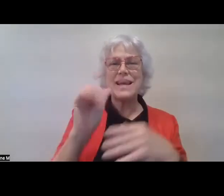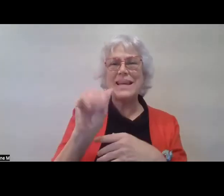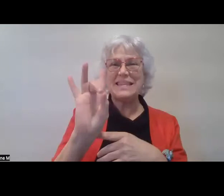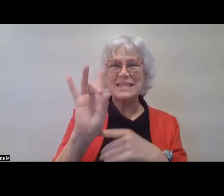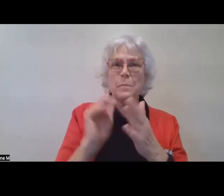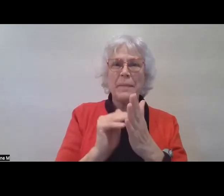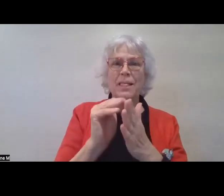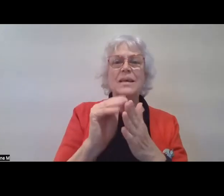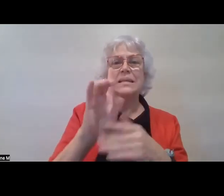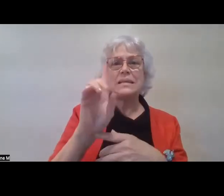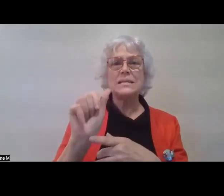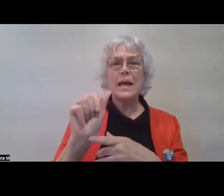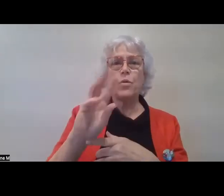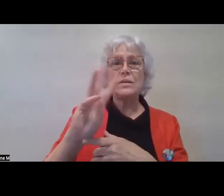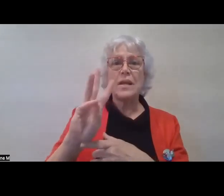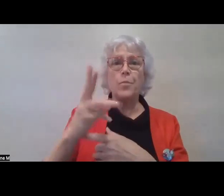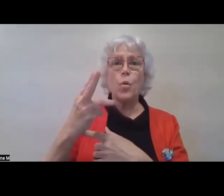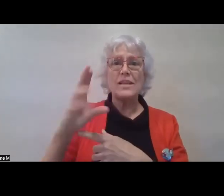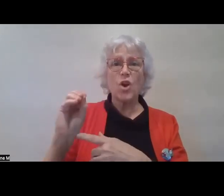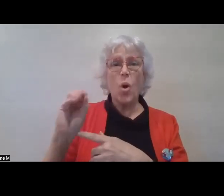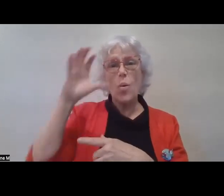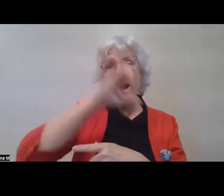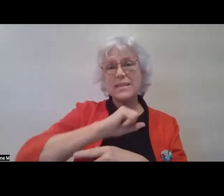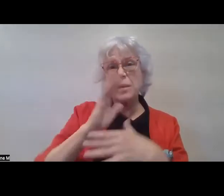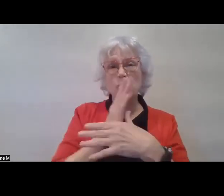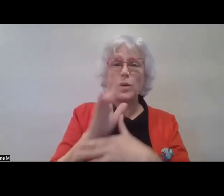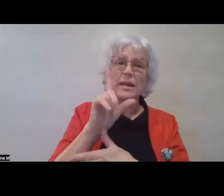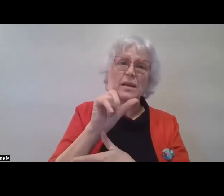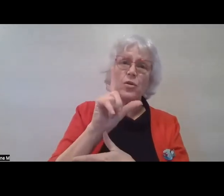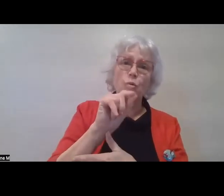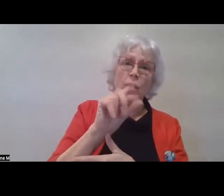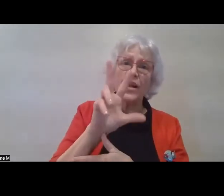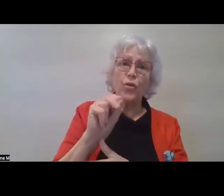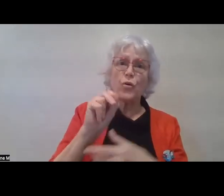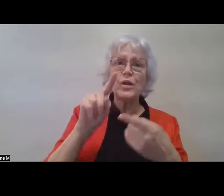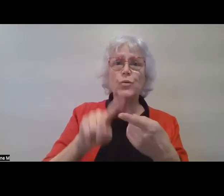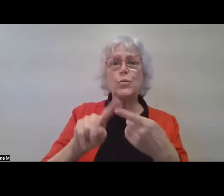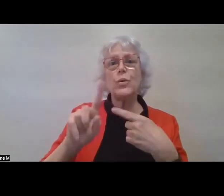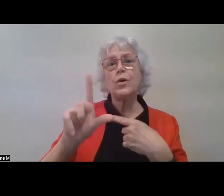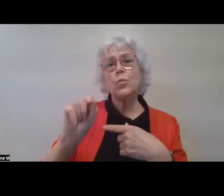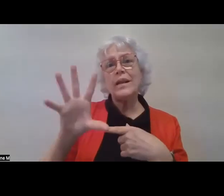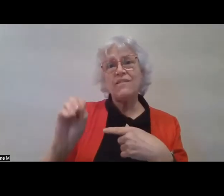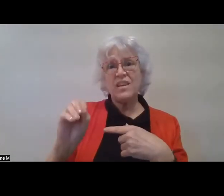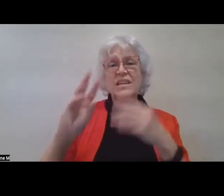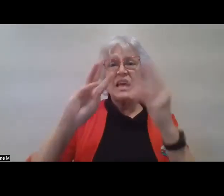The WHO estimates between 2030 and 2050, climate change will cause approximately